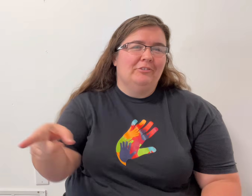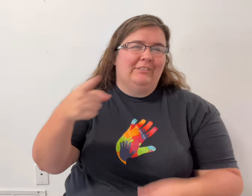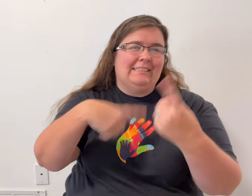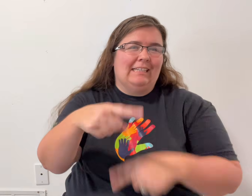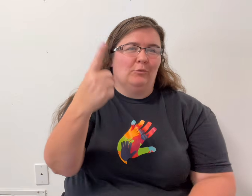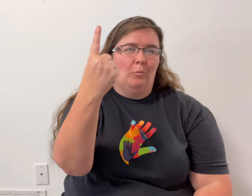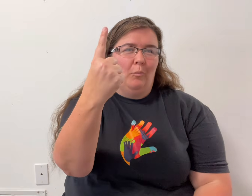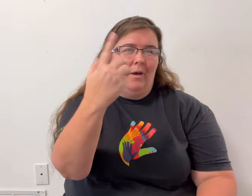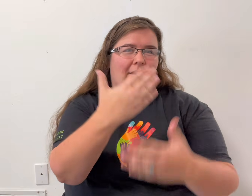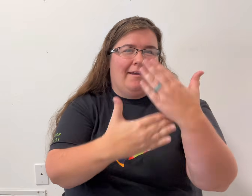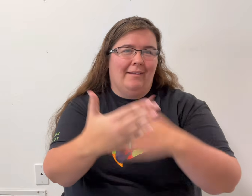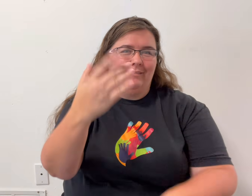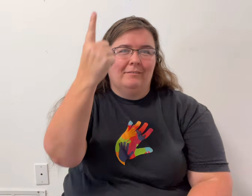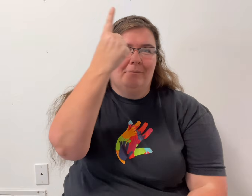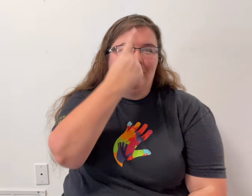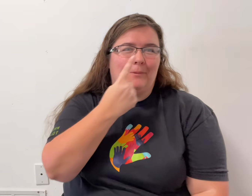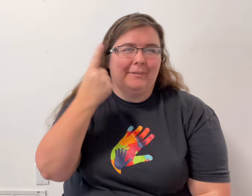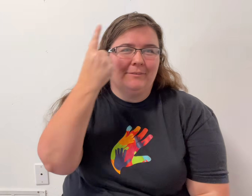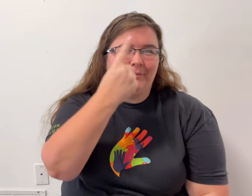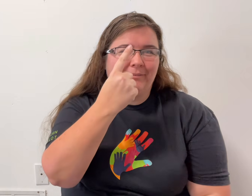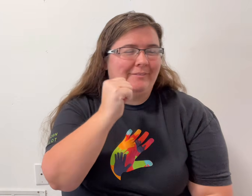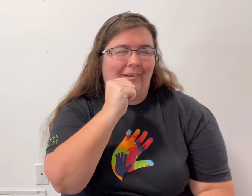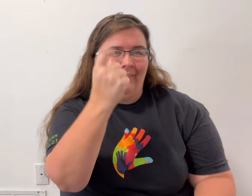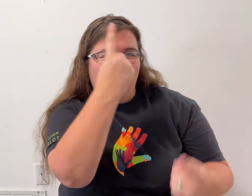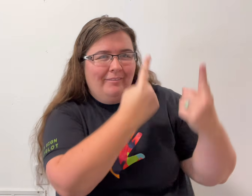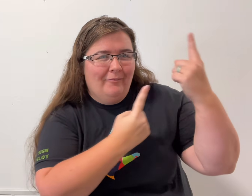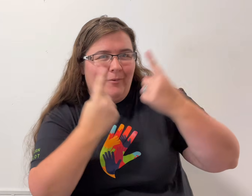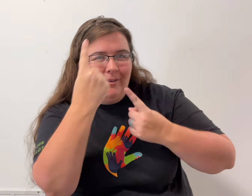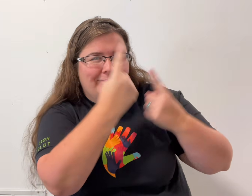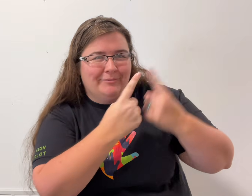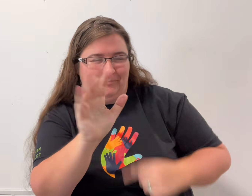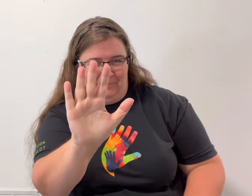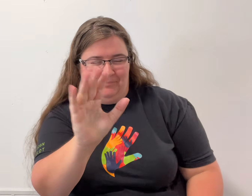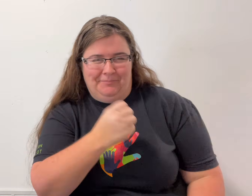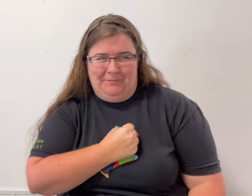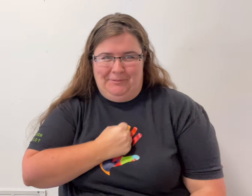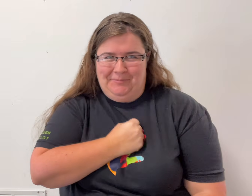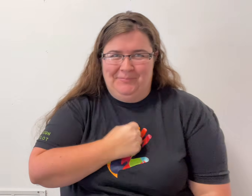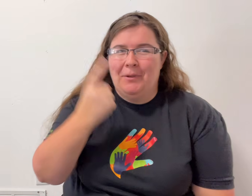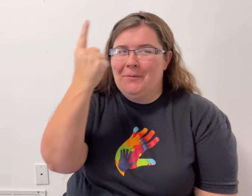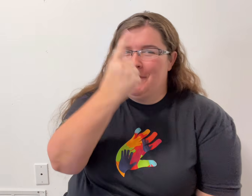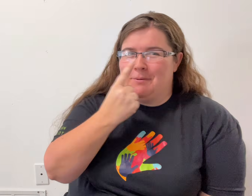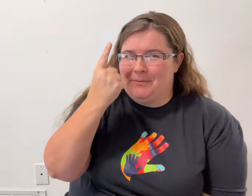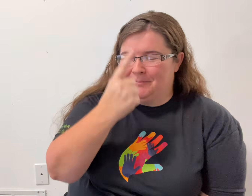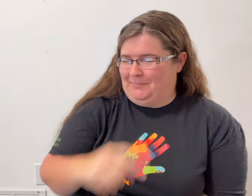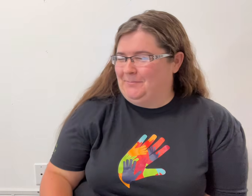Actually she signs WONDER with one hand, not two hands like I taught you, sorry! :)